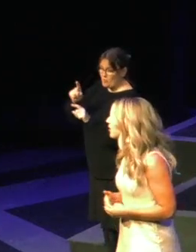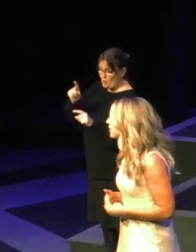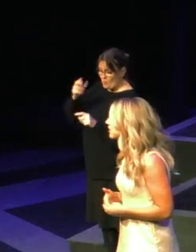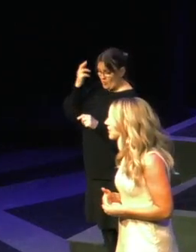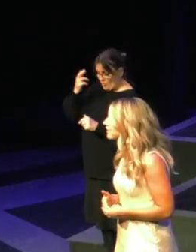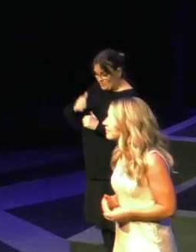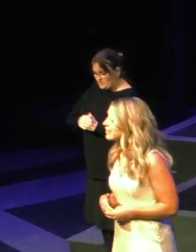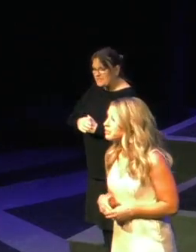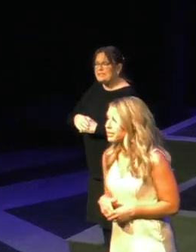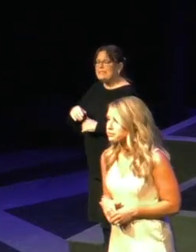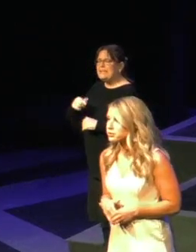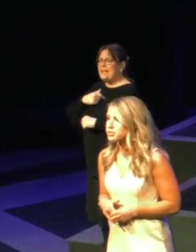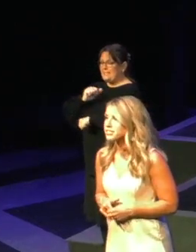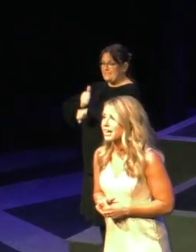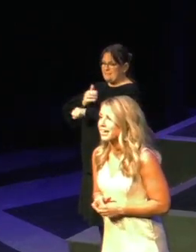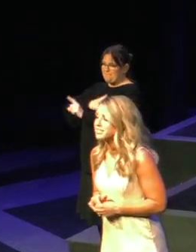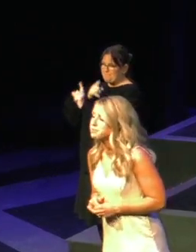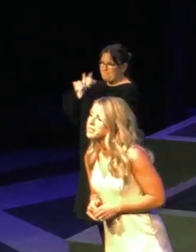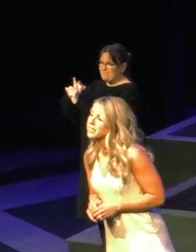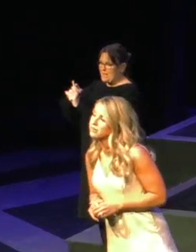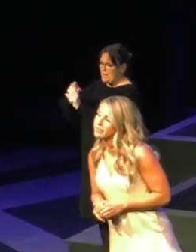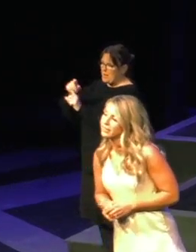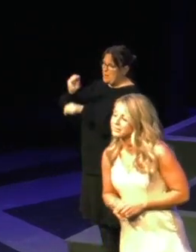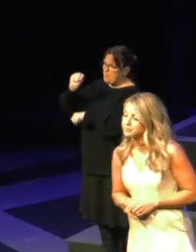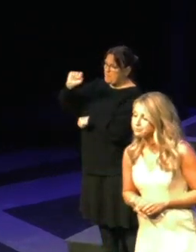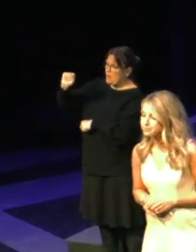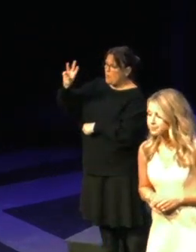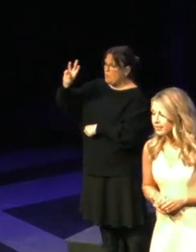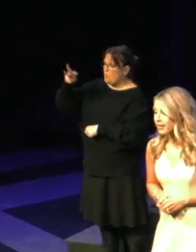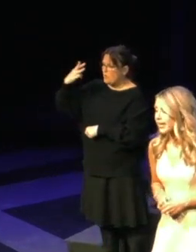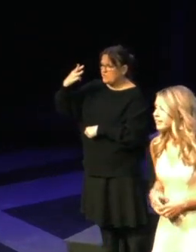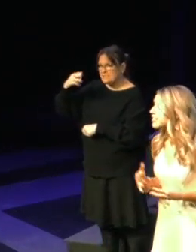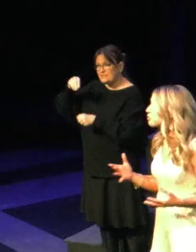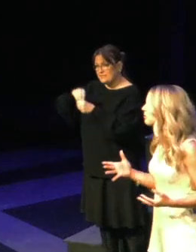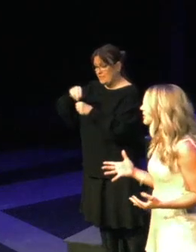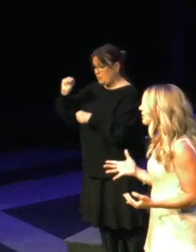was Mount Washington in New Hampshire. Which is the highest peak in New England. And this would